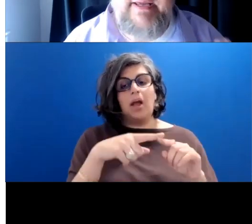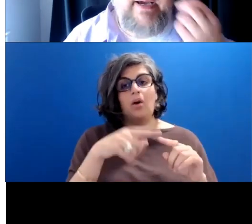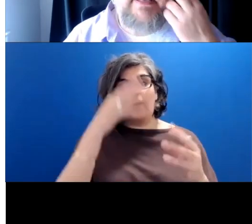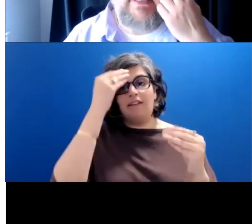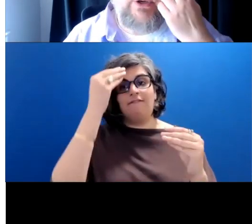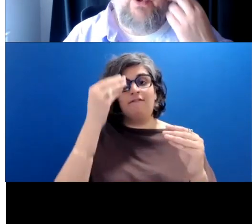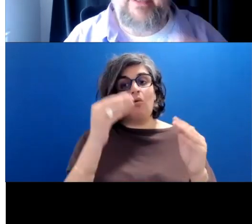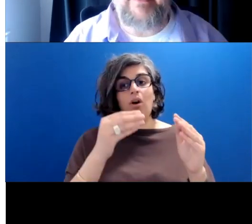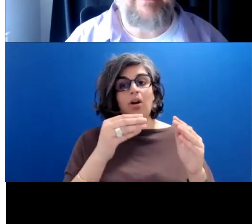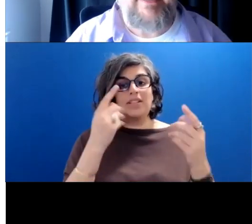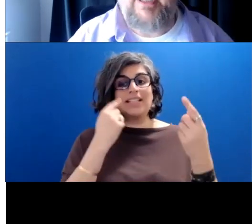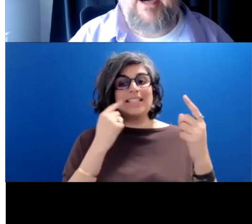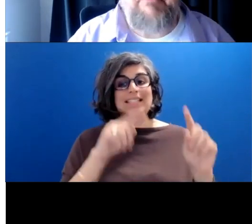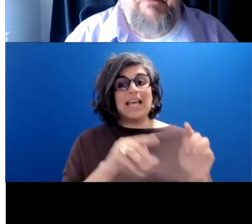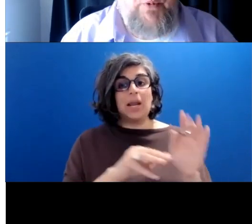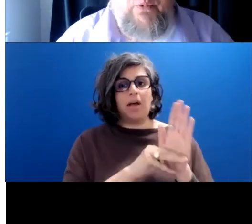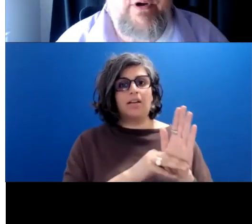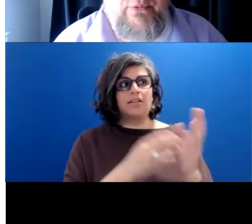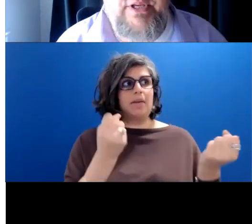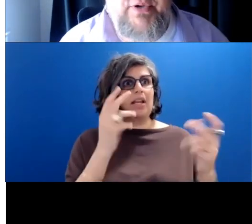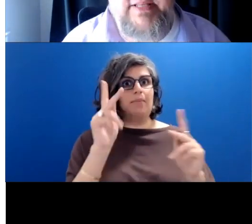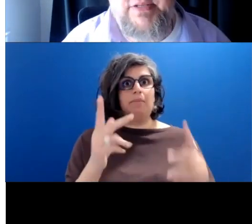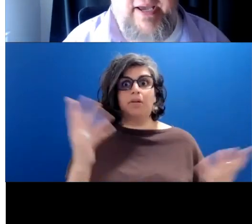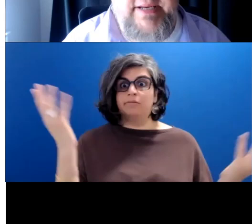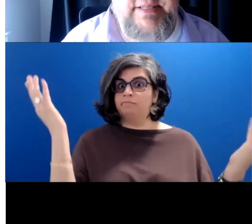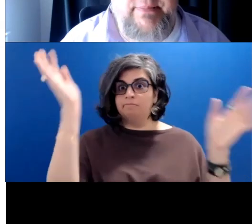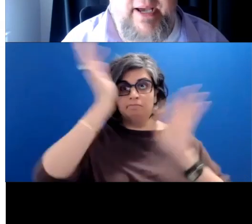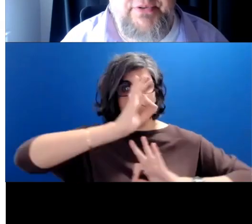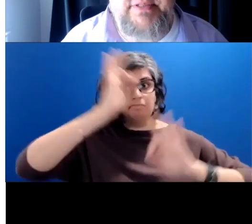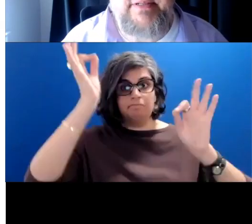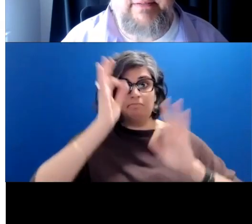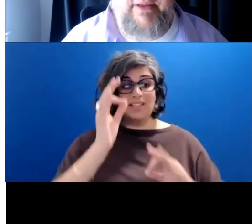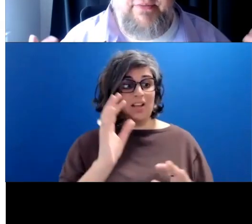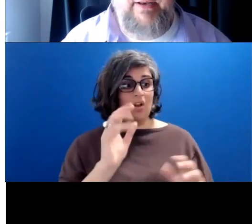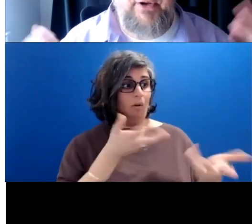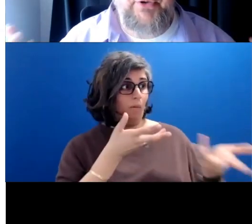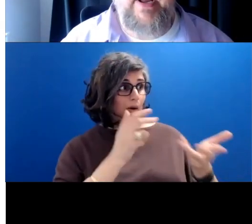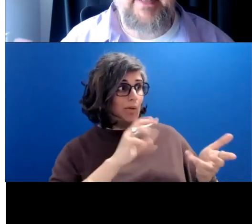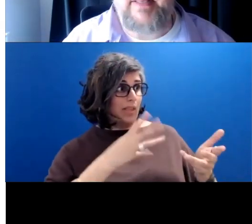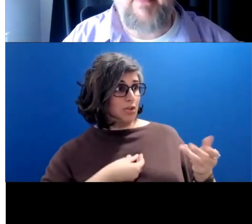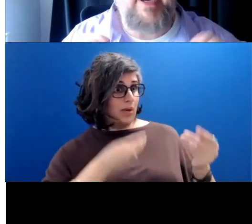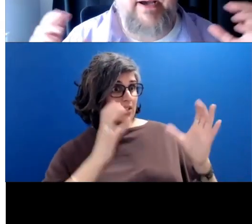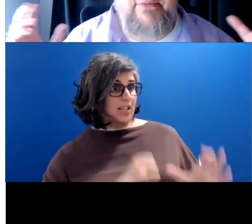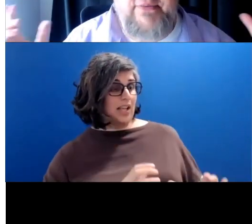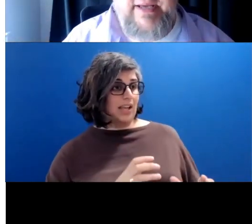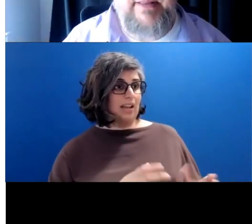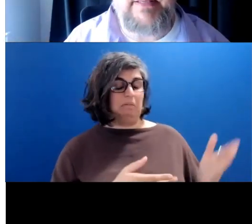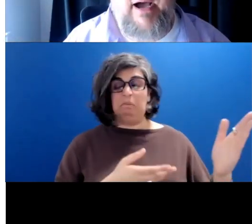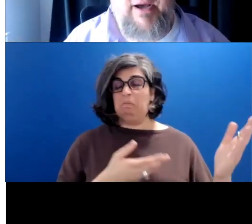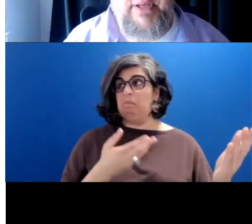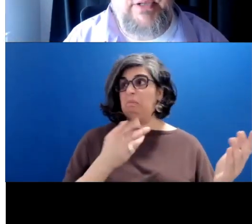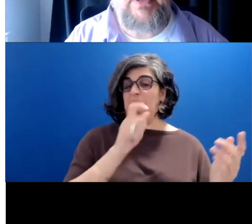any idea what working with a trans client is about other than they're trans. And they might have these common issues